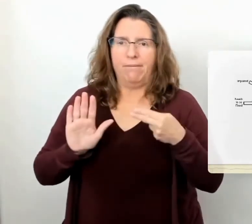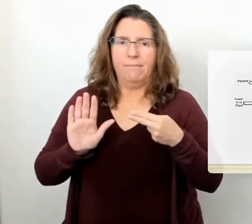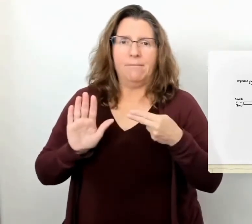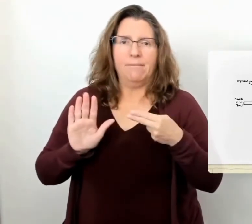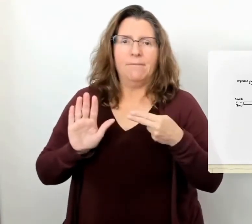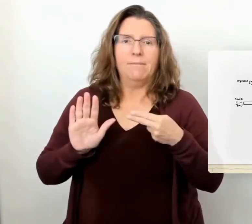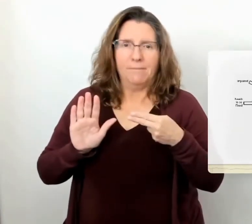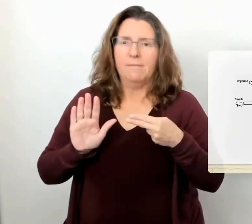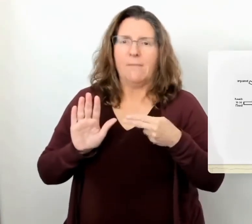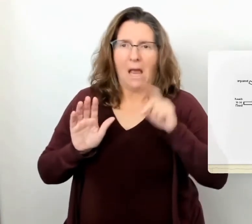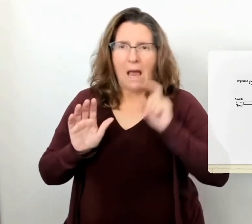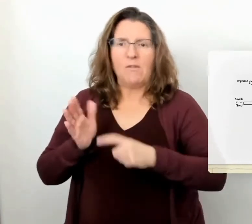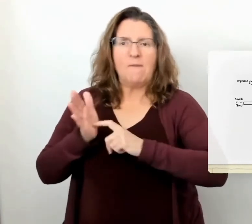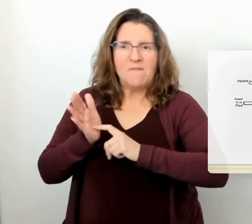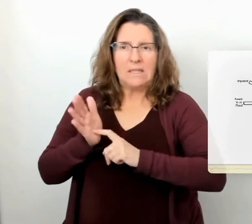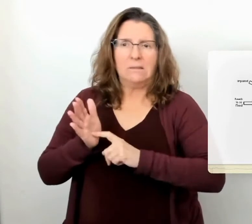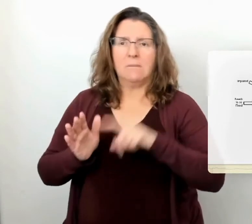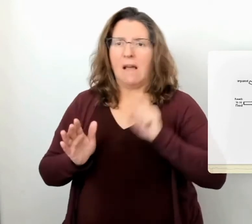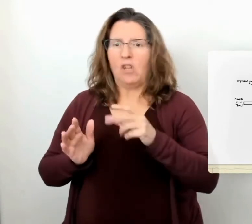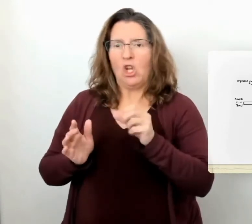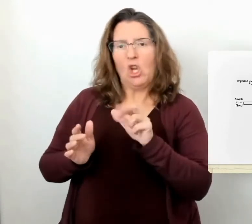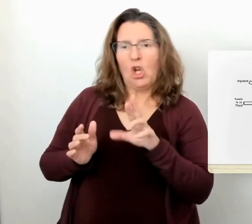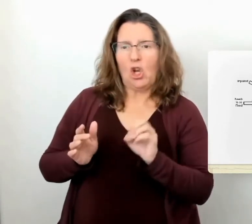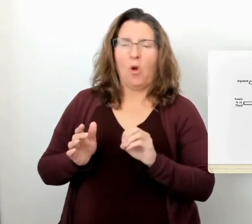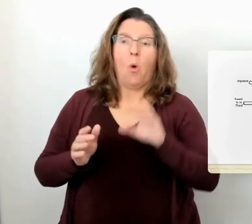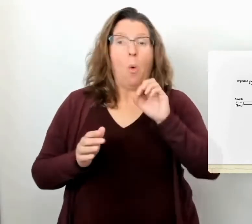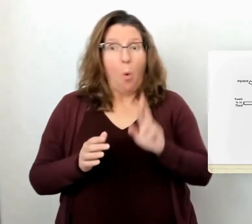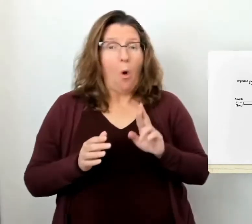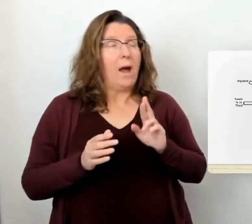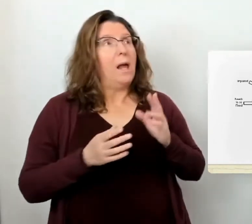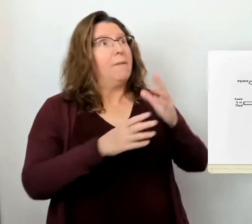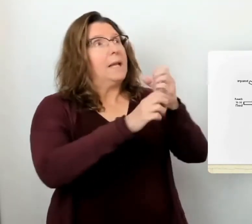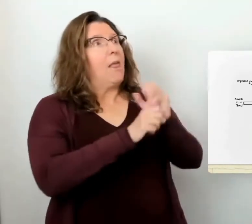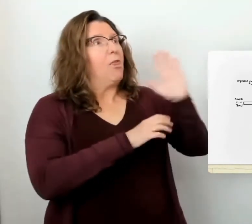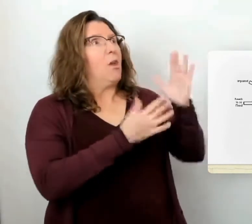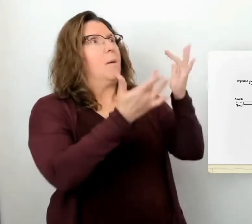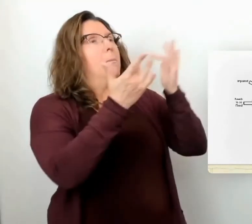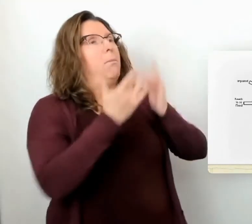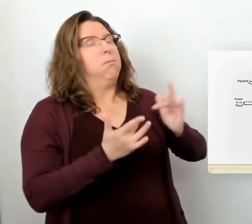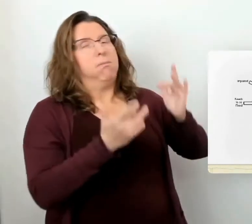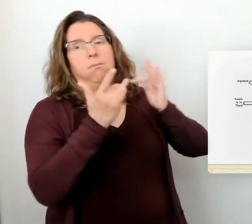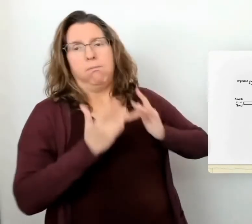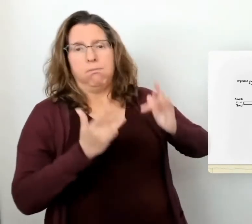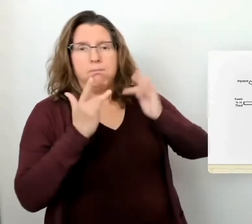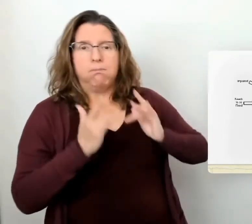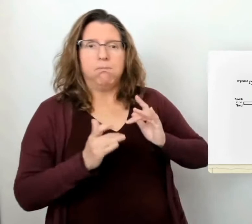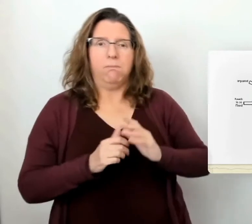And I need their help because there is something wrong with me.